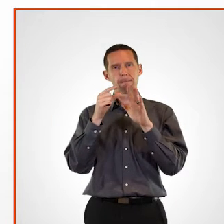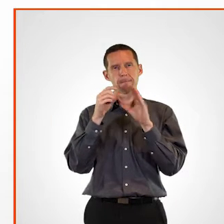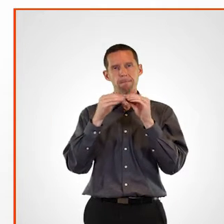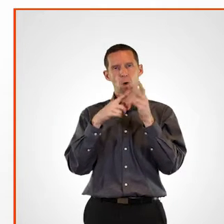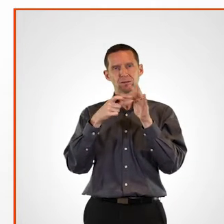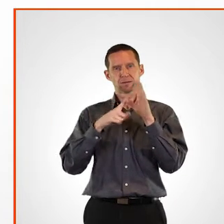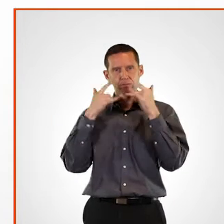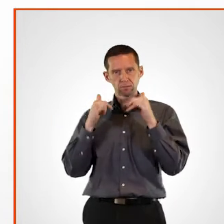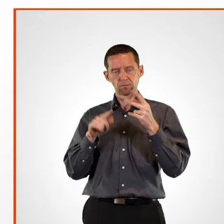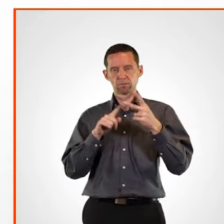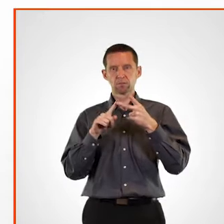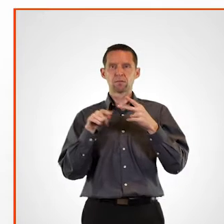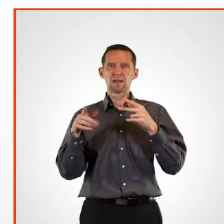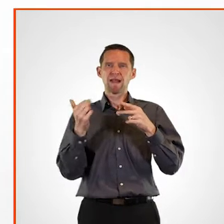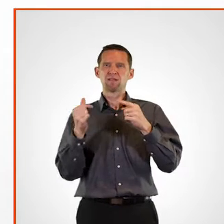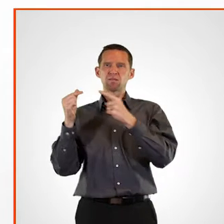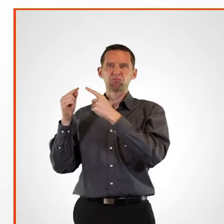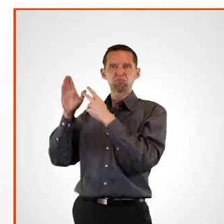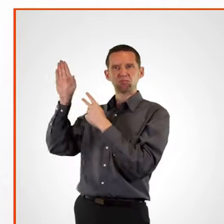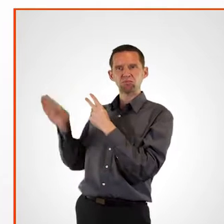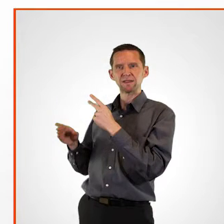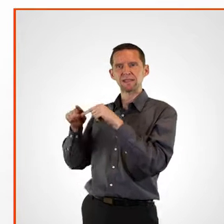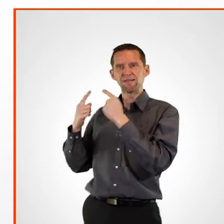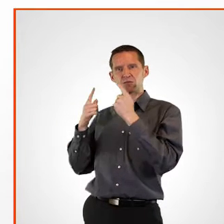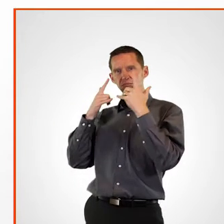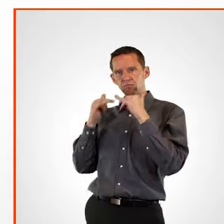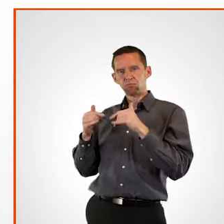we used the Goldman Fristoe Test of Articulation, and we also had literacy.